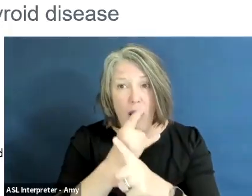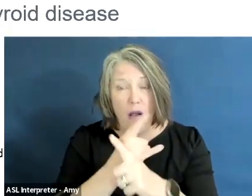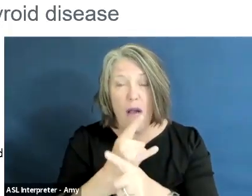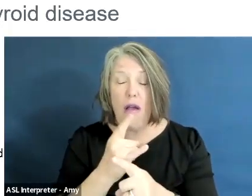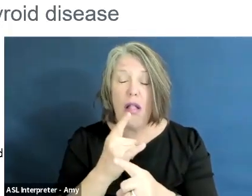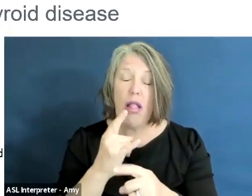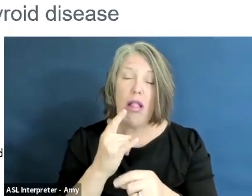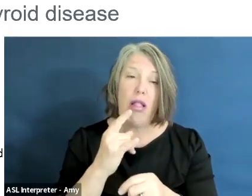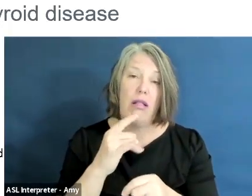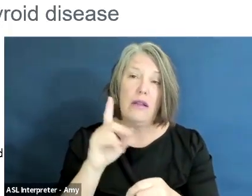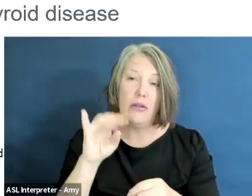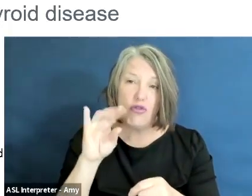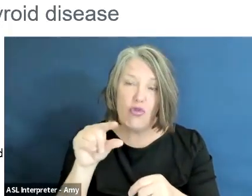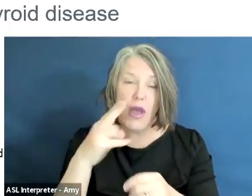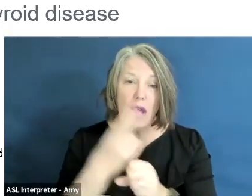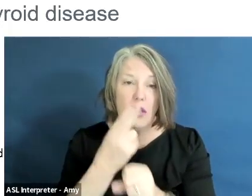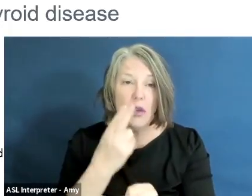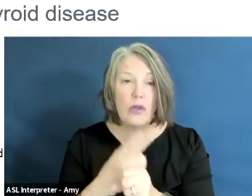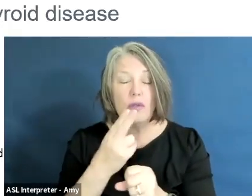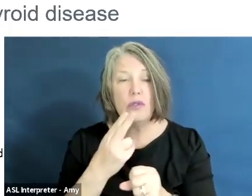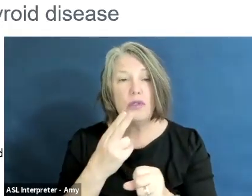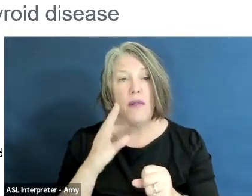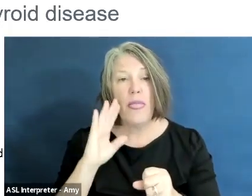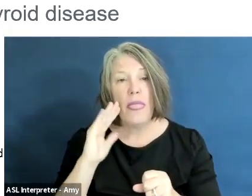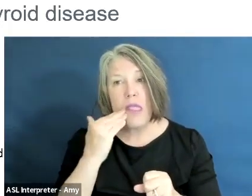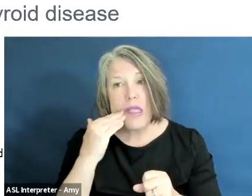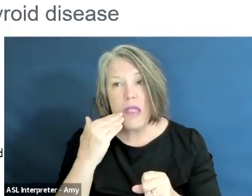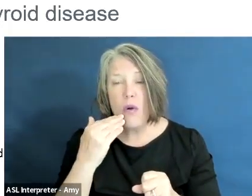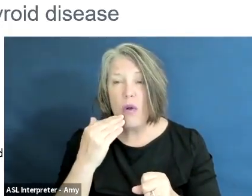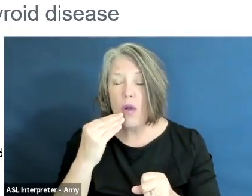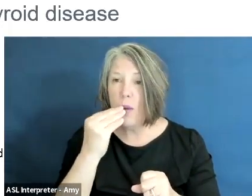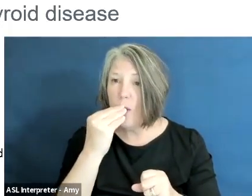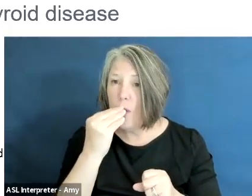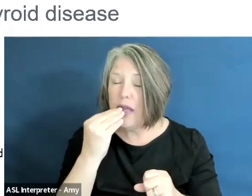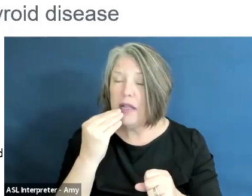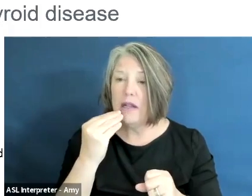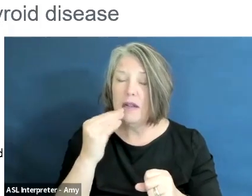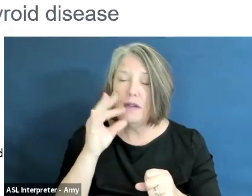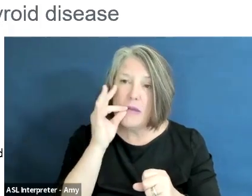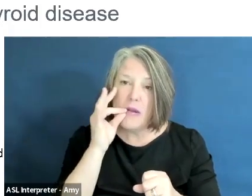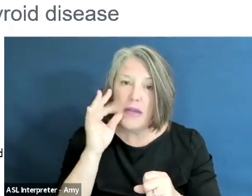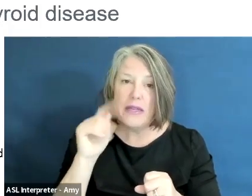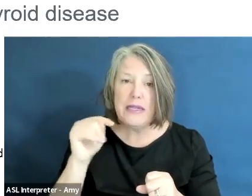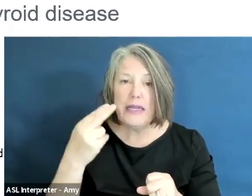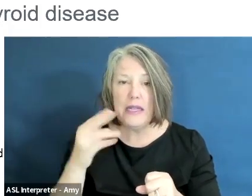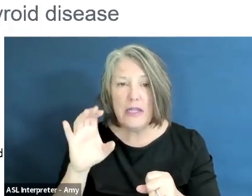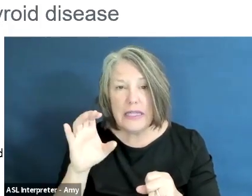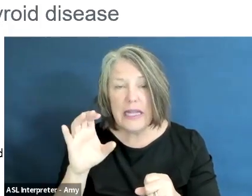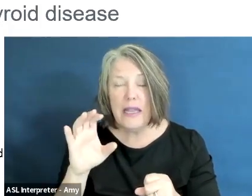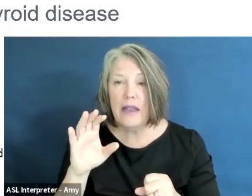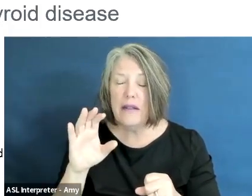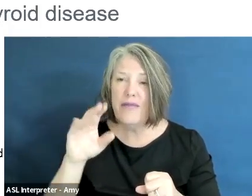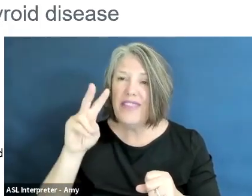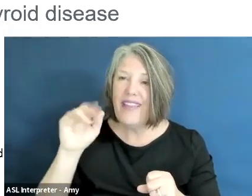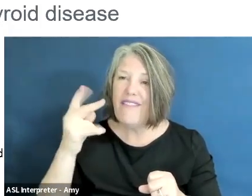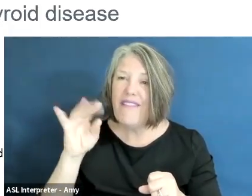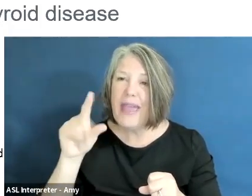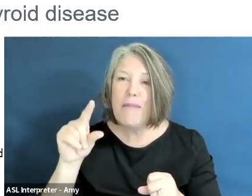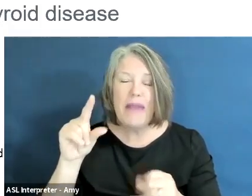stopping tobacco and other inhaled agents like marijuana, THC, and vaping, getting up to date on vaccinations.